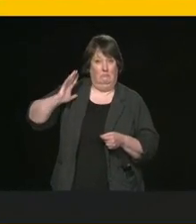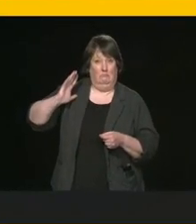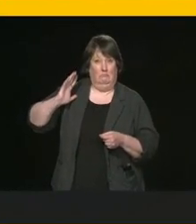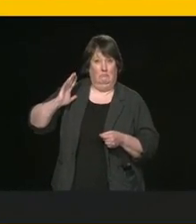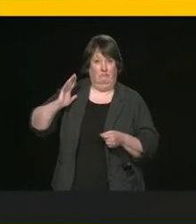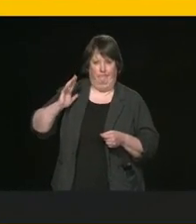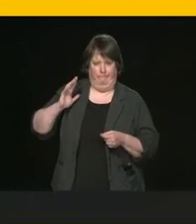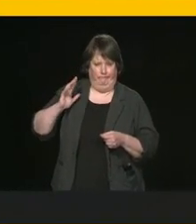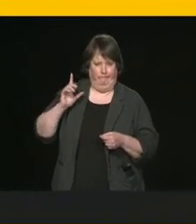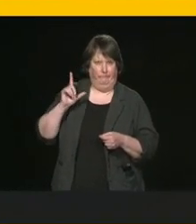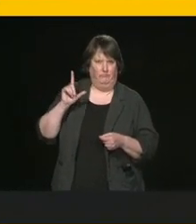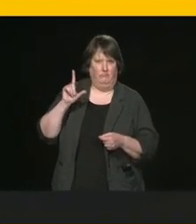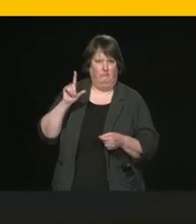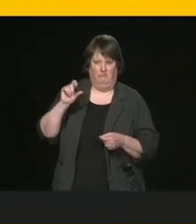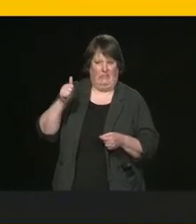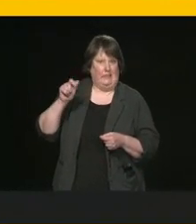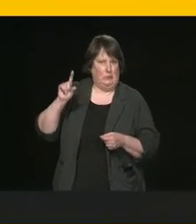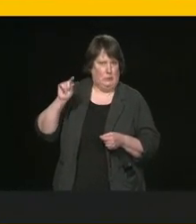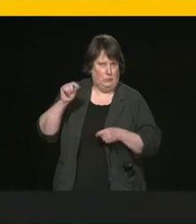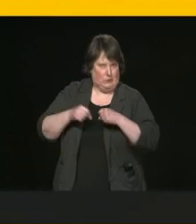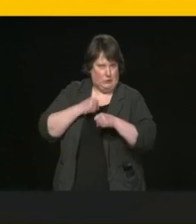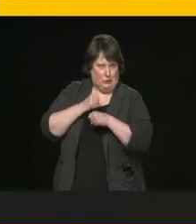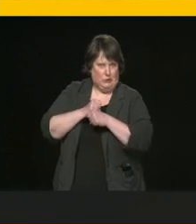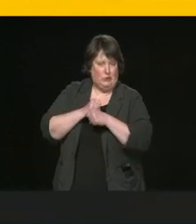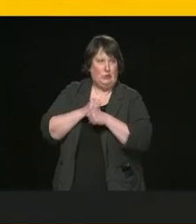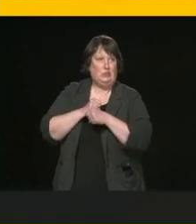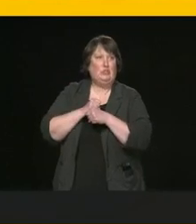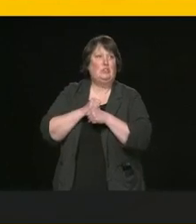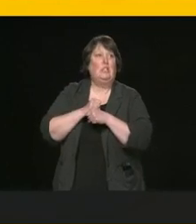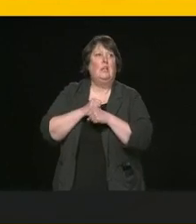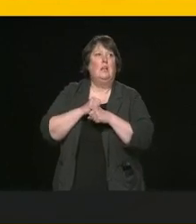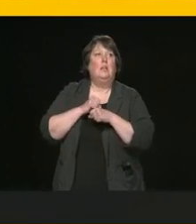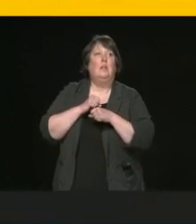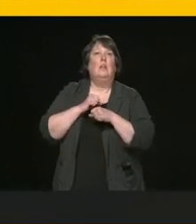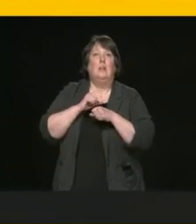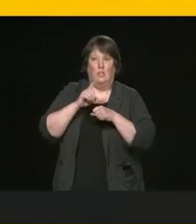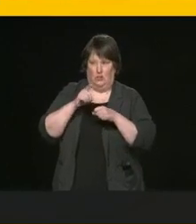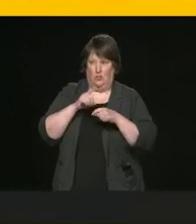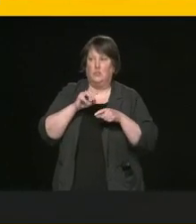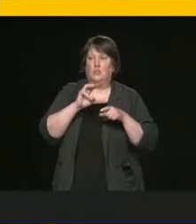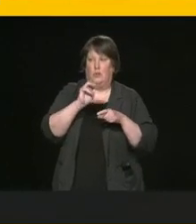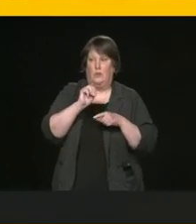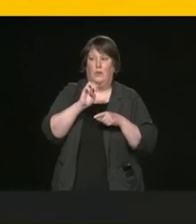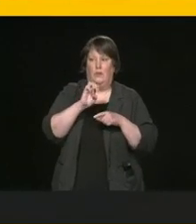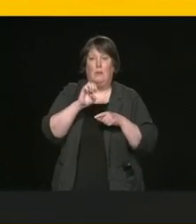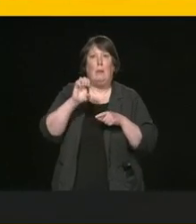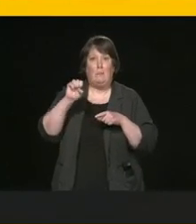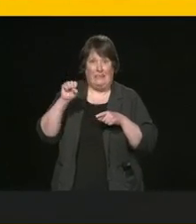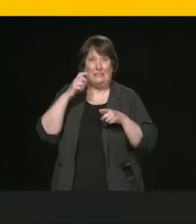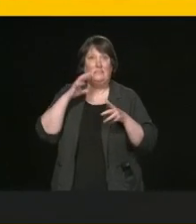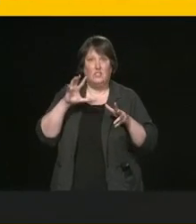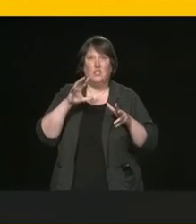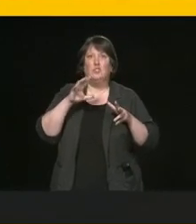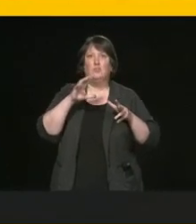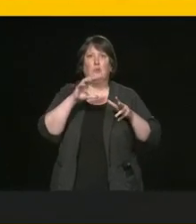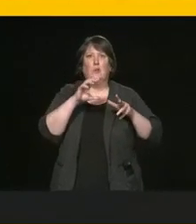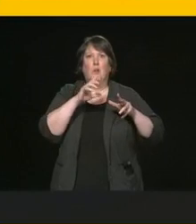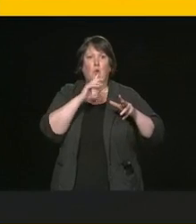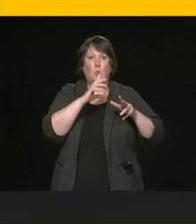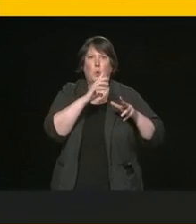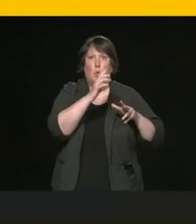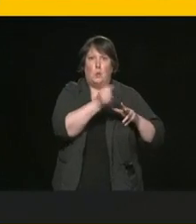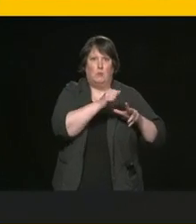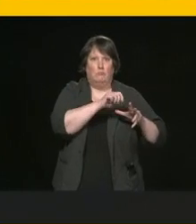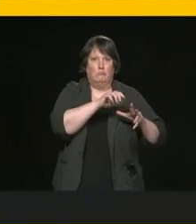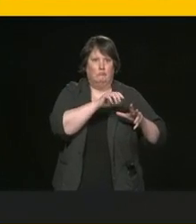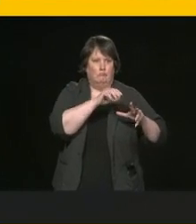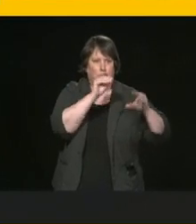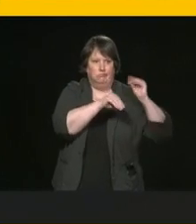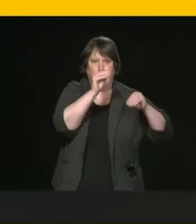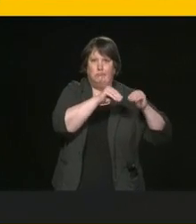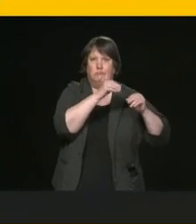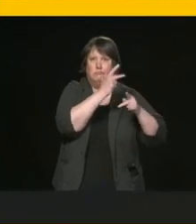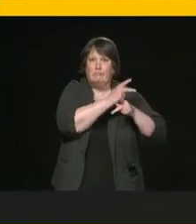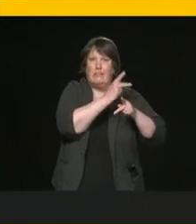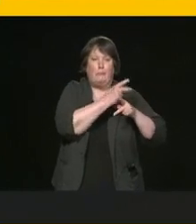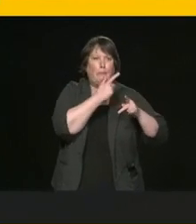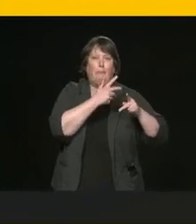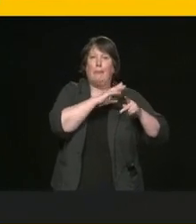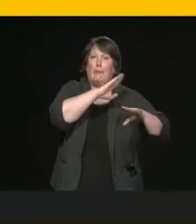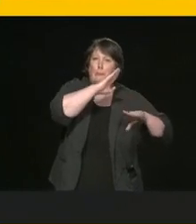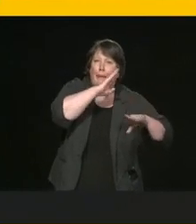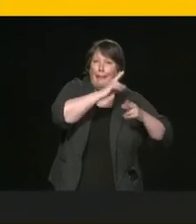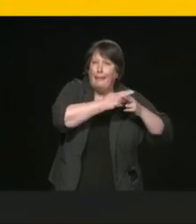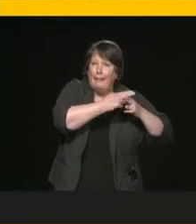SO I THINK IN THE PAST DECADES,